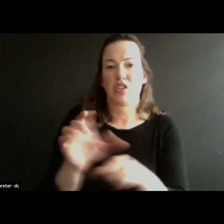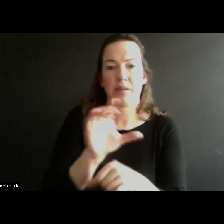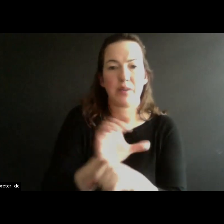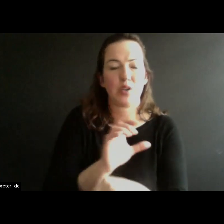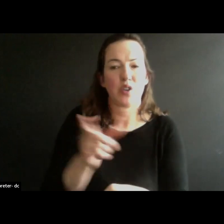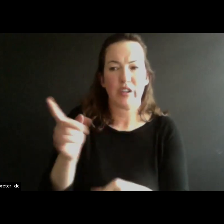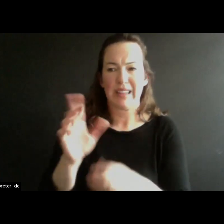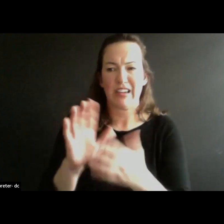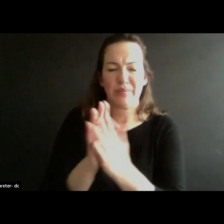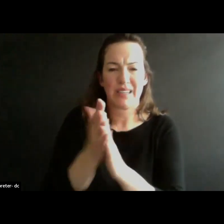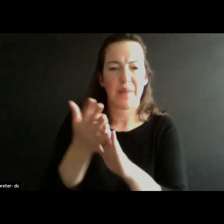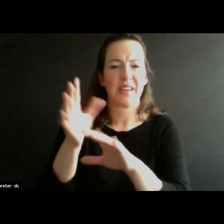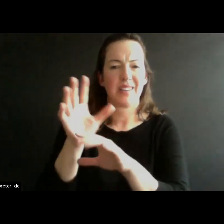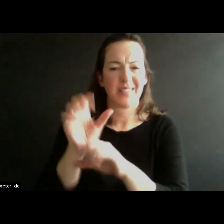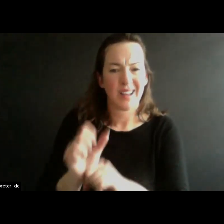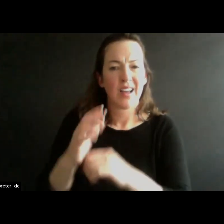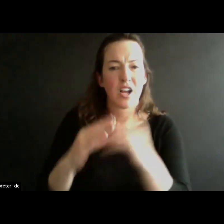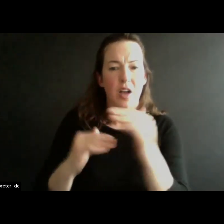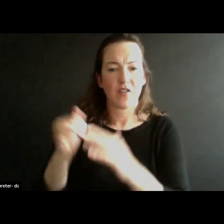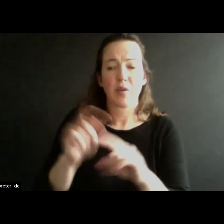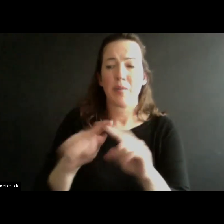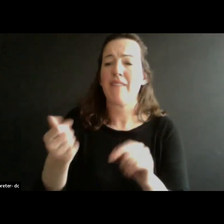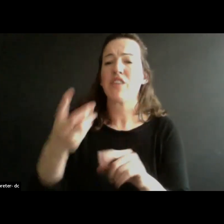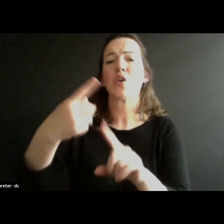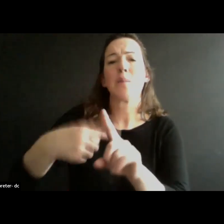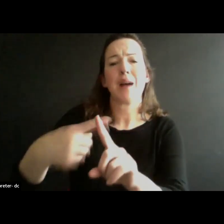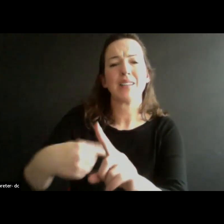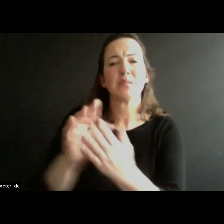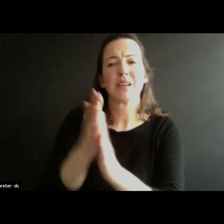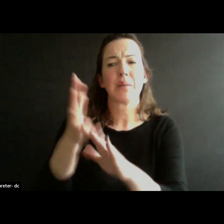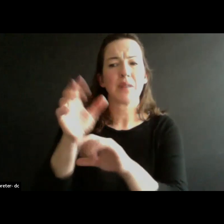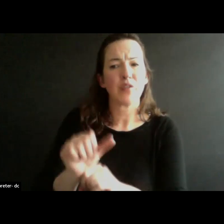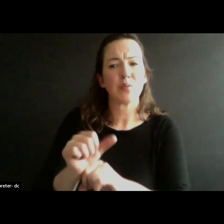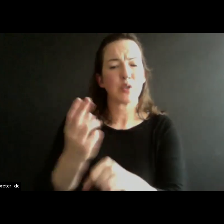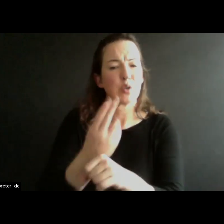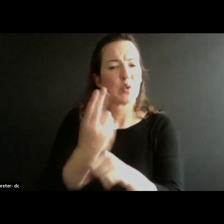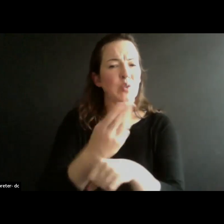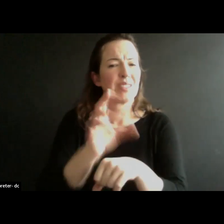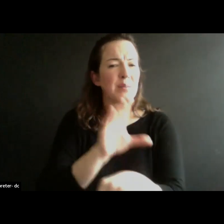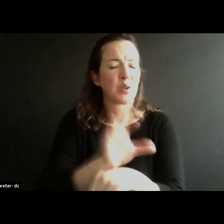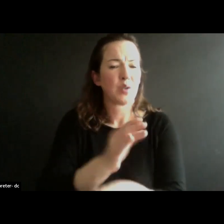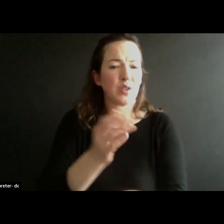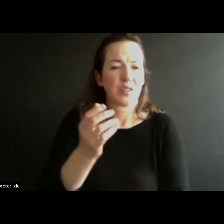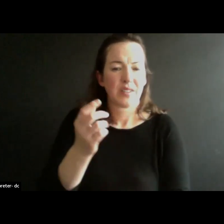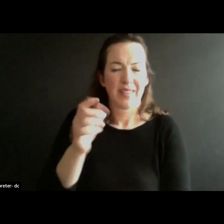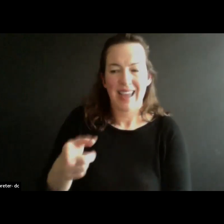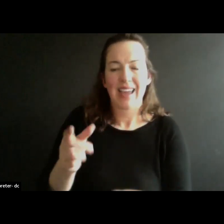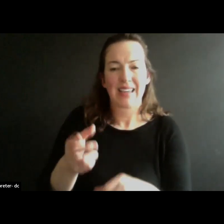getting comfortable. Once they have a few months of kind of comfortability of using it. It's the I. It's the kind of building upon those skills that need that. They provided.